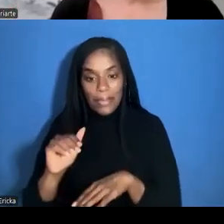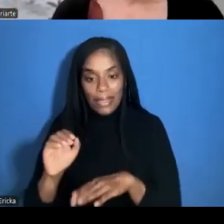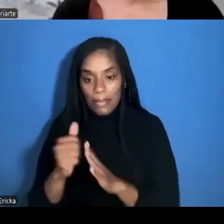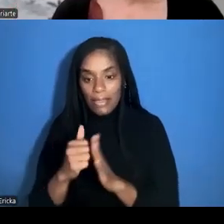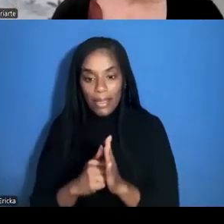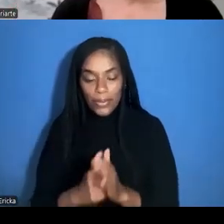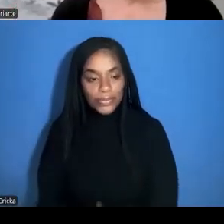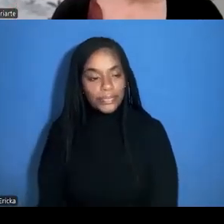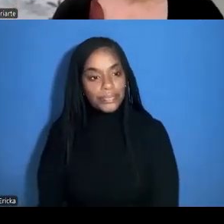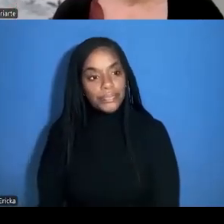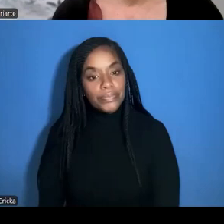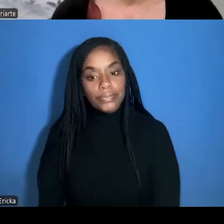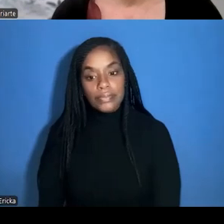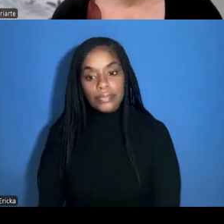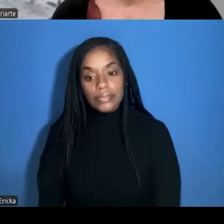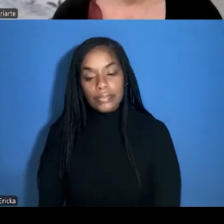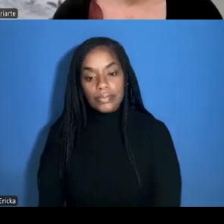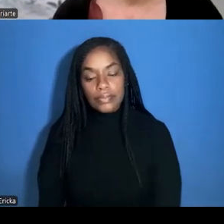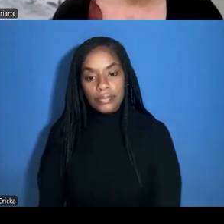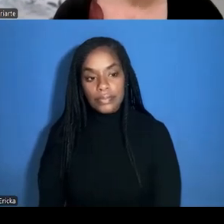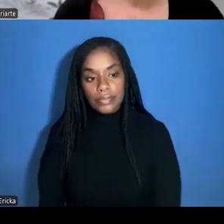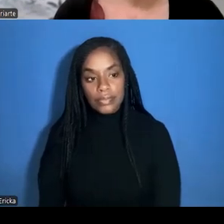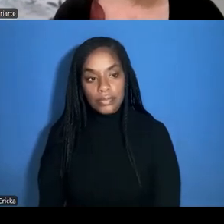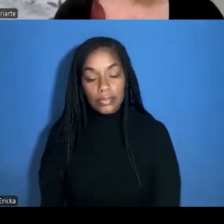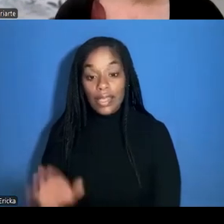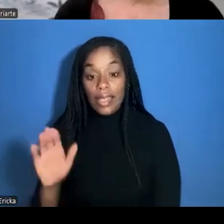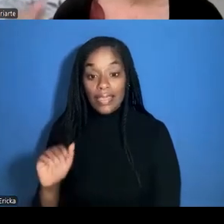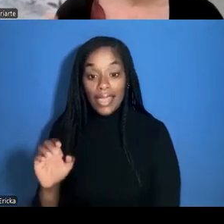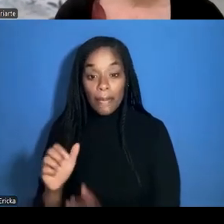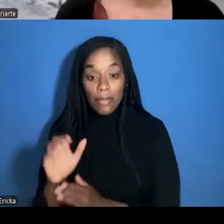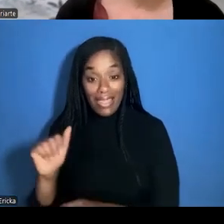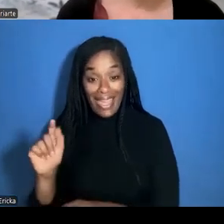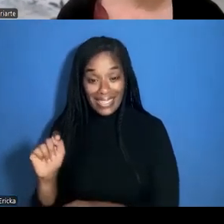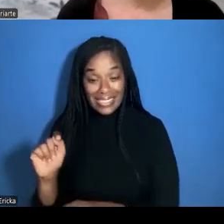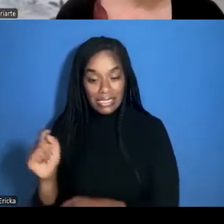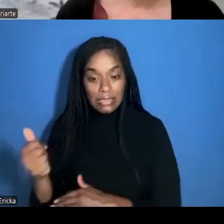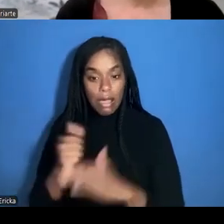The Able since the Able Act is federal legislation eligibility criteria,